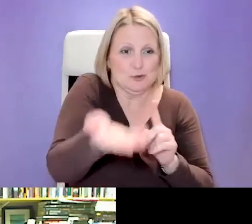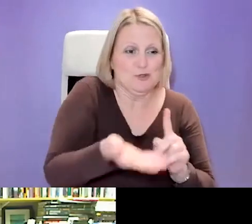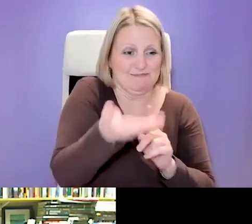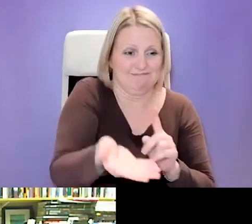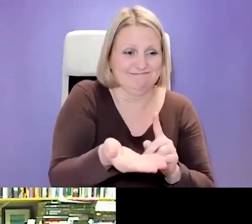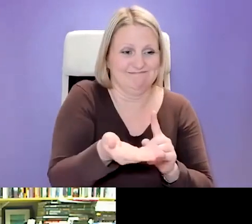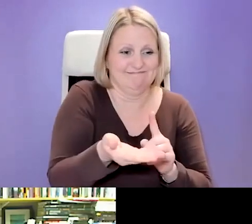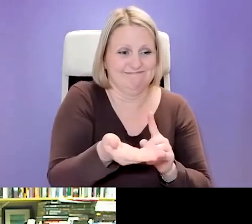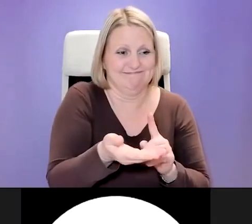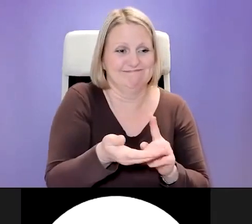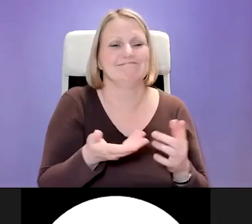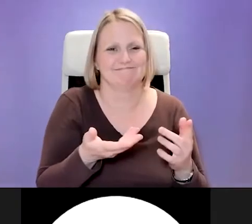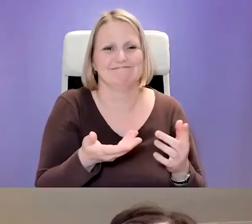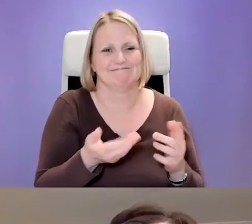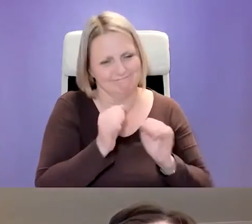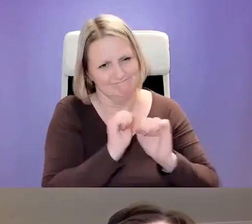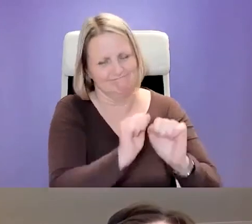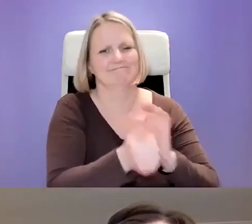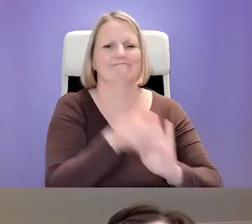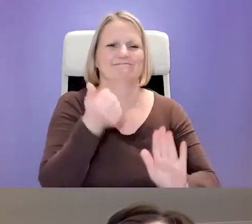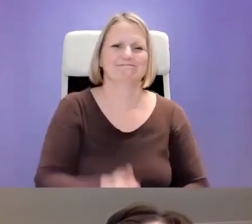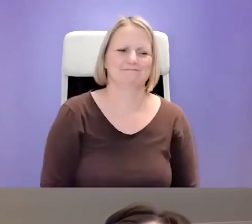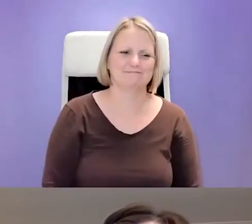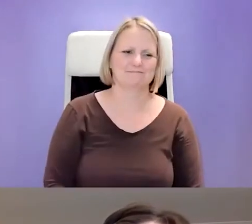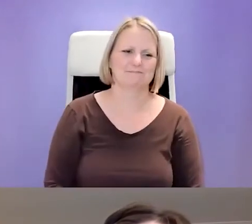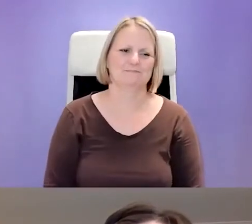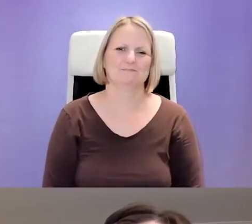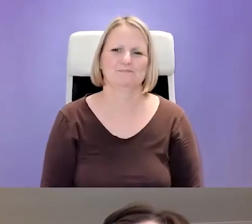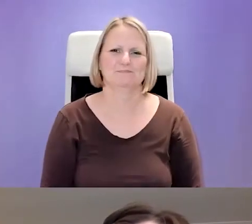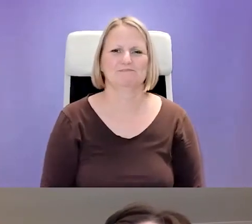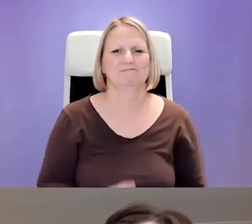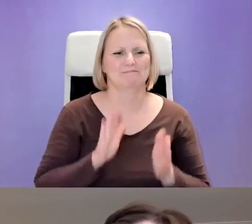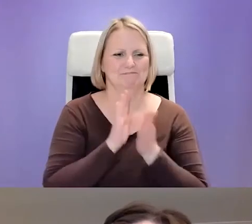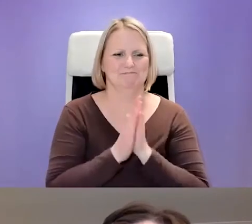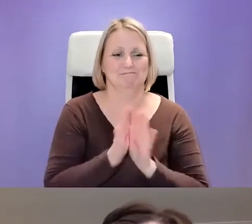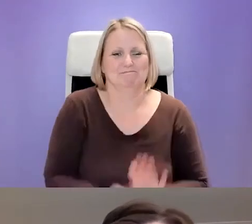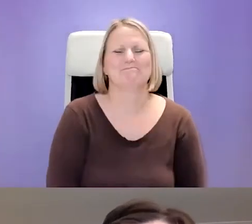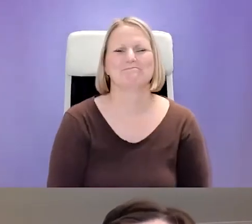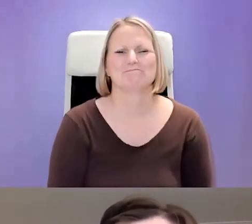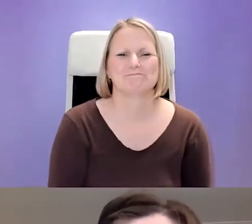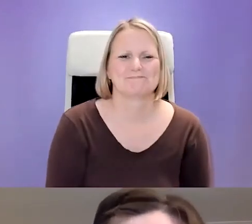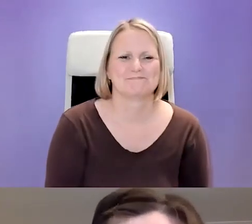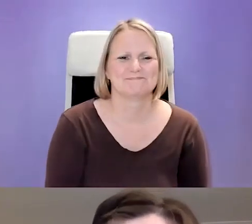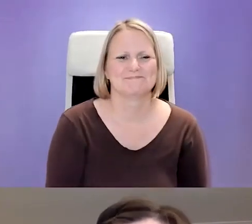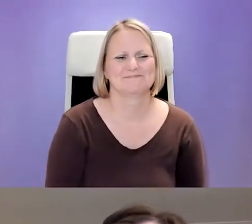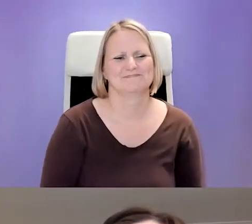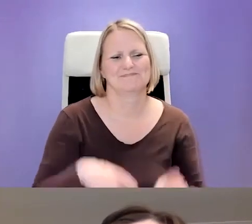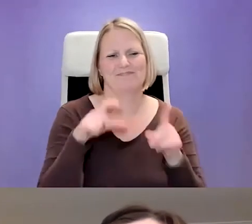I’ll leave it at that. [DENISE] Thank you, Brian.